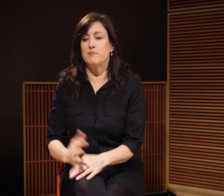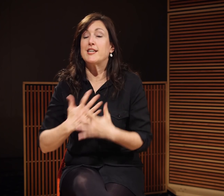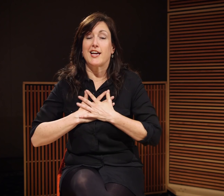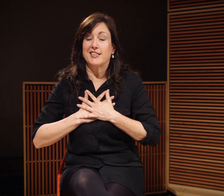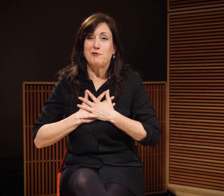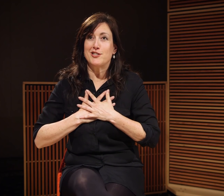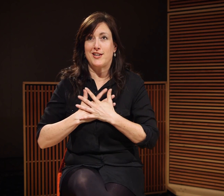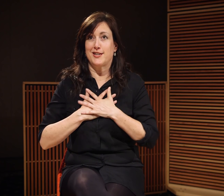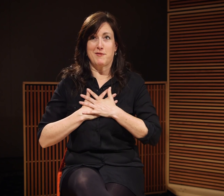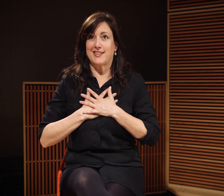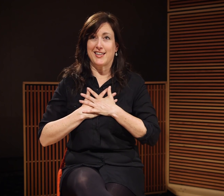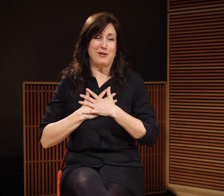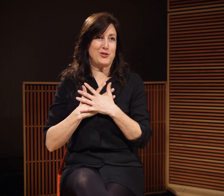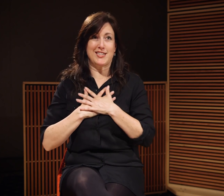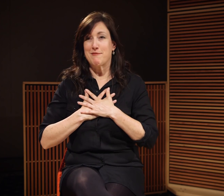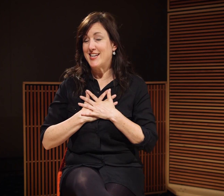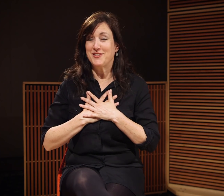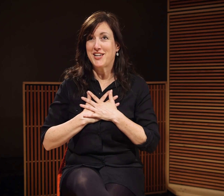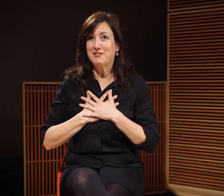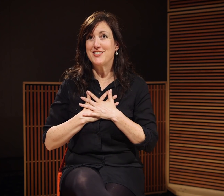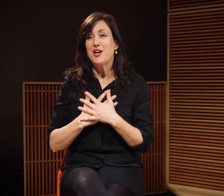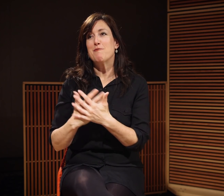It's my second language, ASL is my second language, it's not my native language